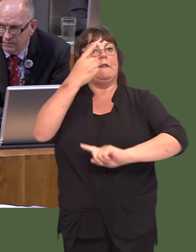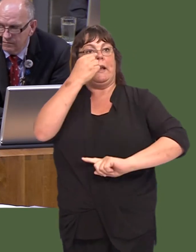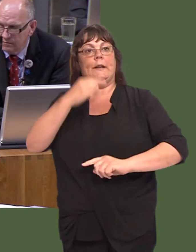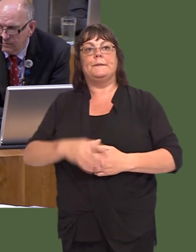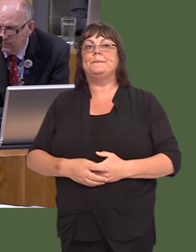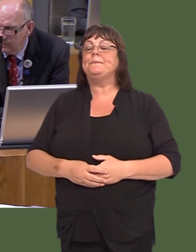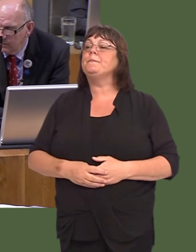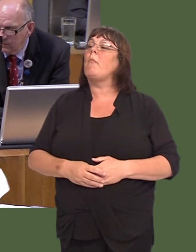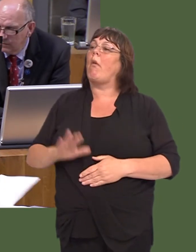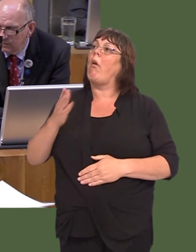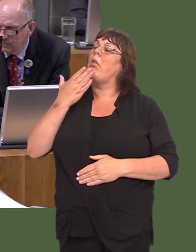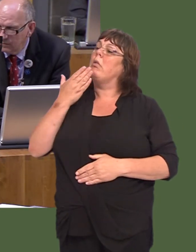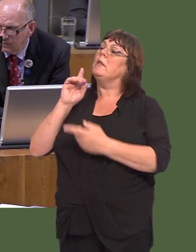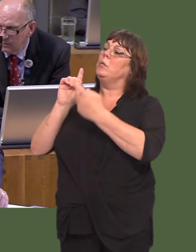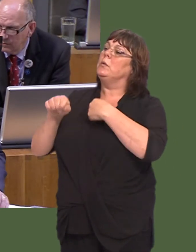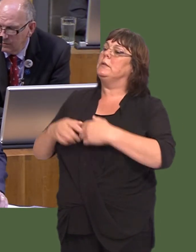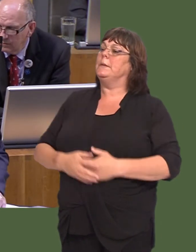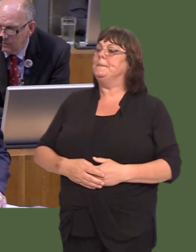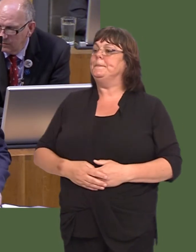John Griffiths: I thank the First Minister for that answer.